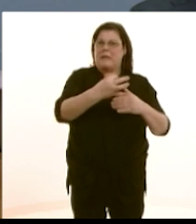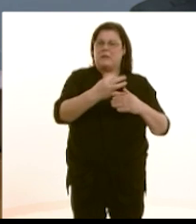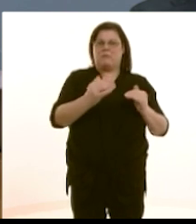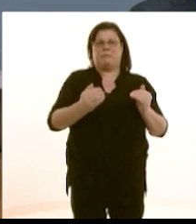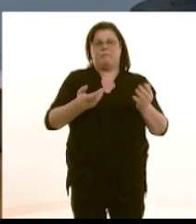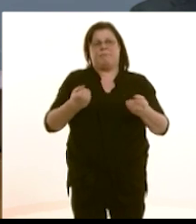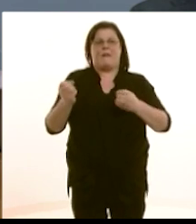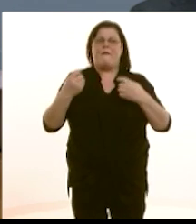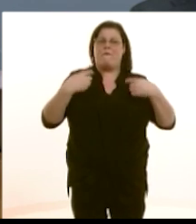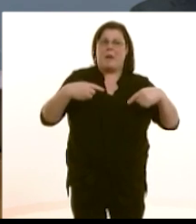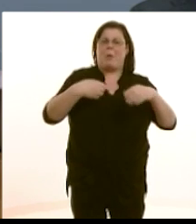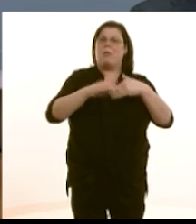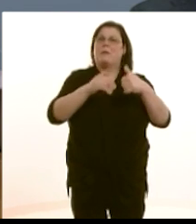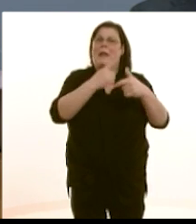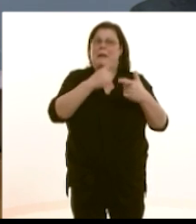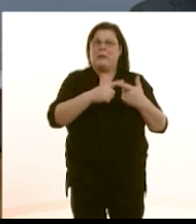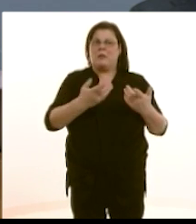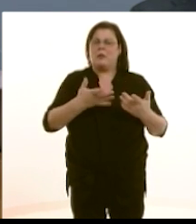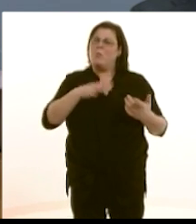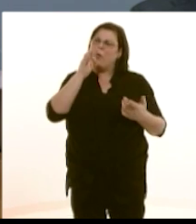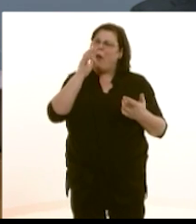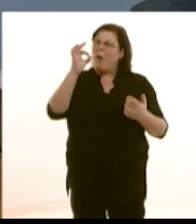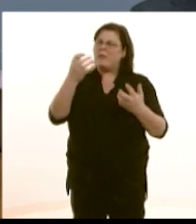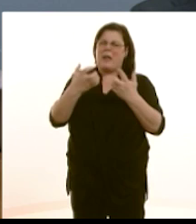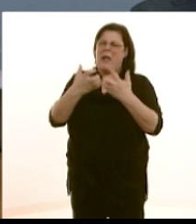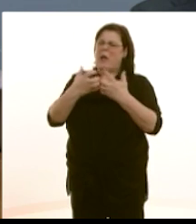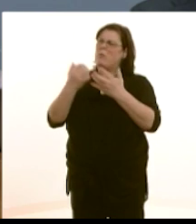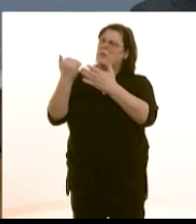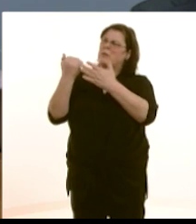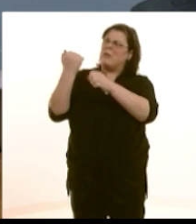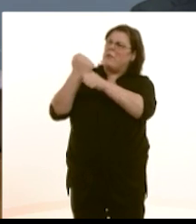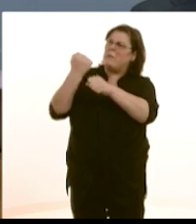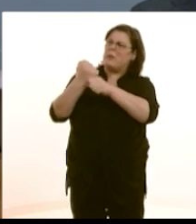the question, First Minister, as to exactly how the Government will respond to the report